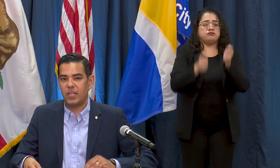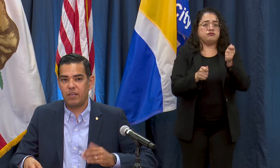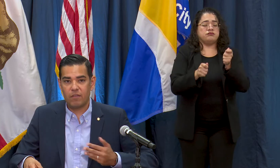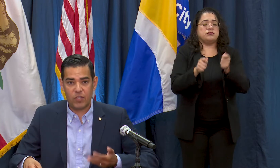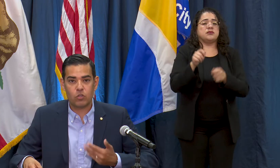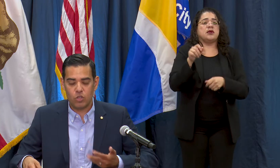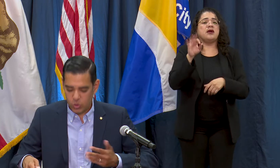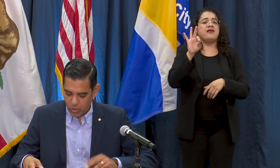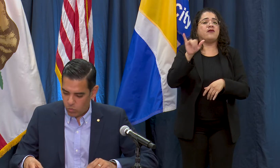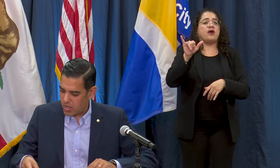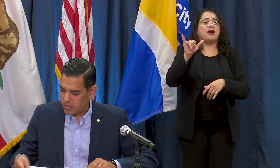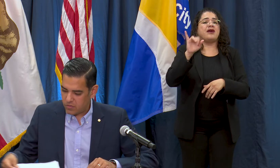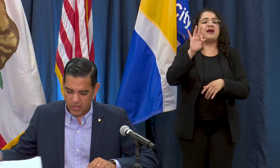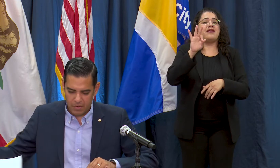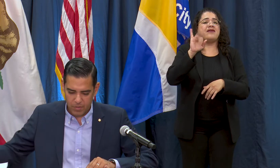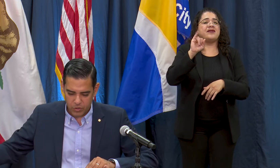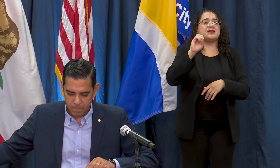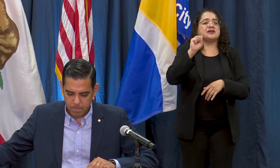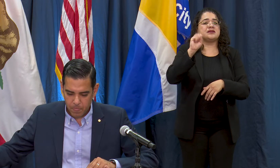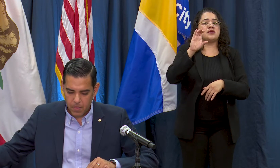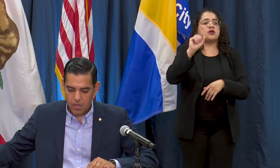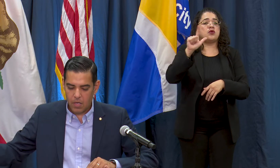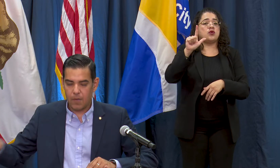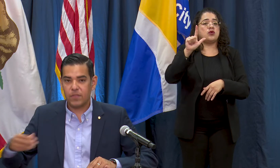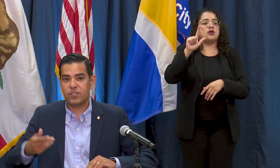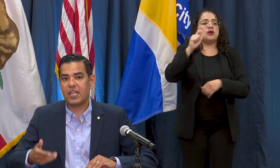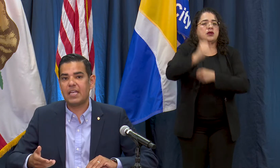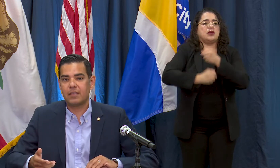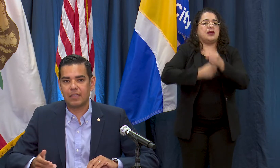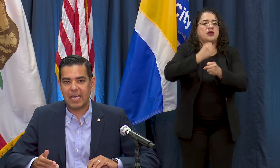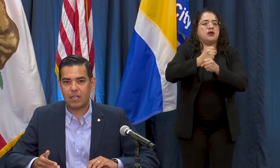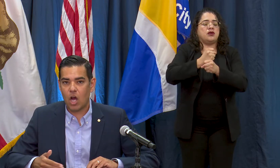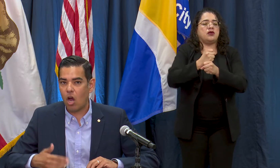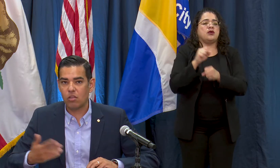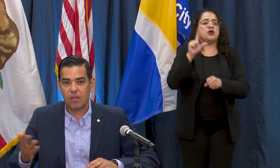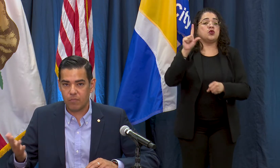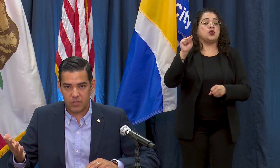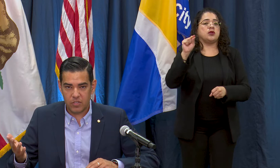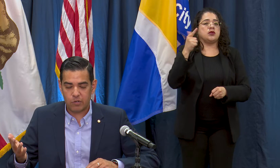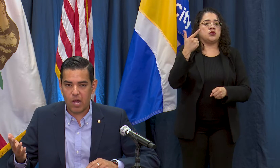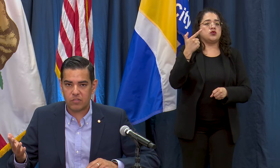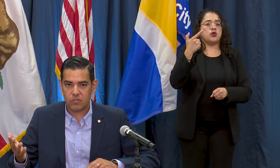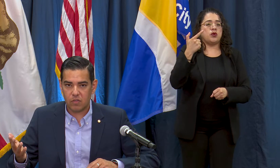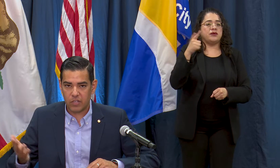fiscal year 2021 state budget. The state, like all governments across the country